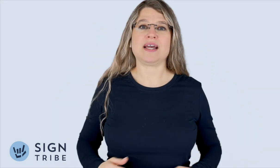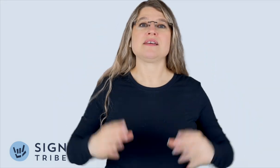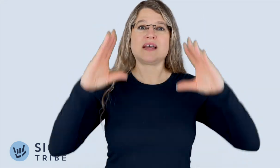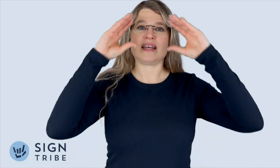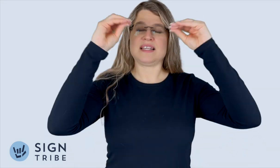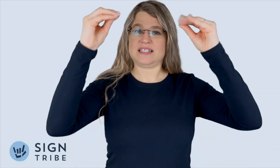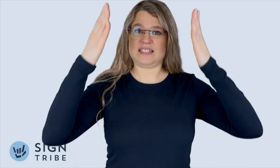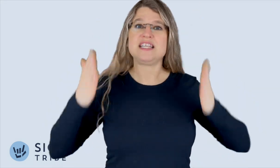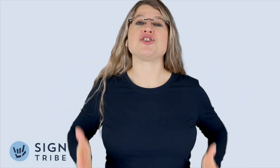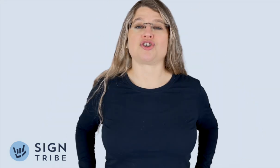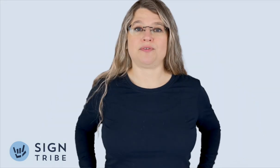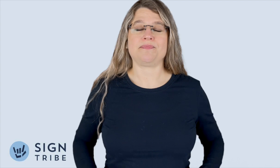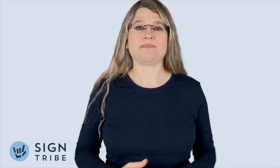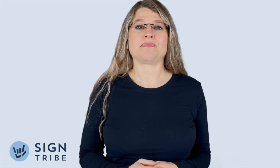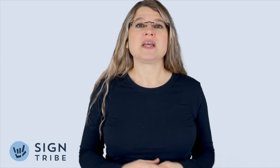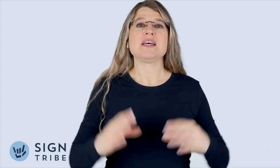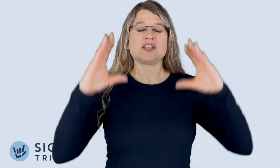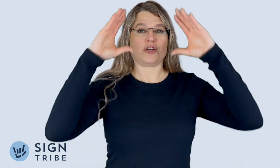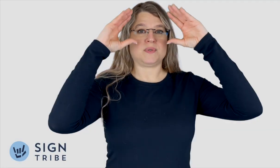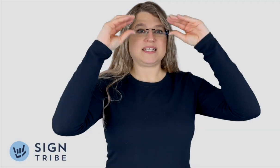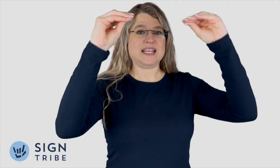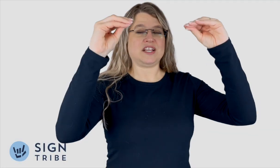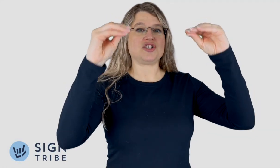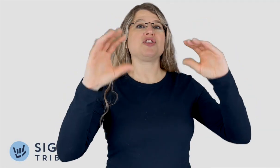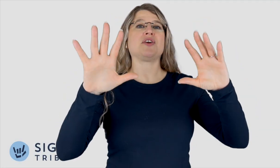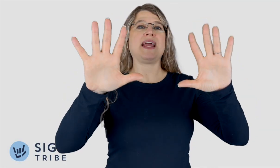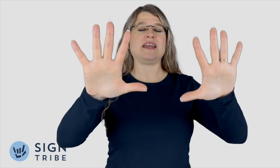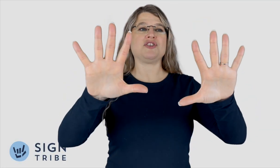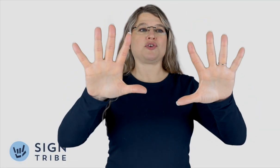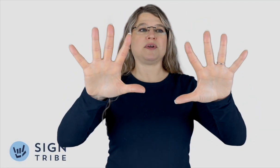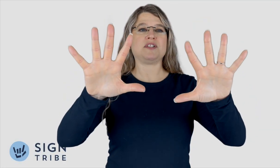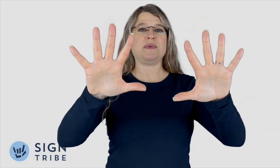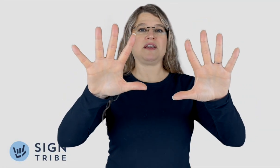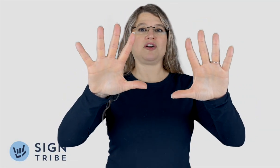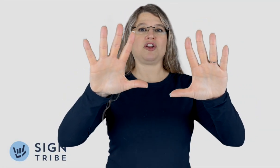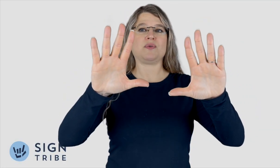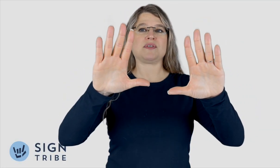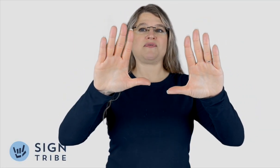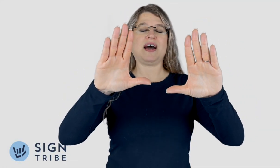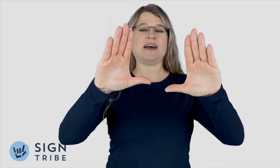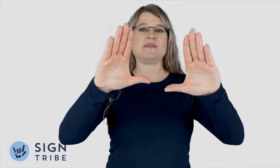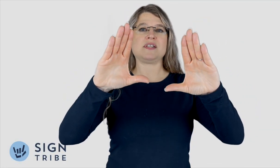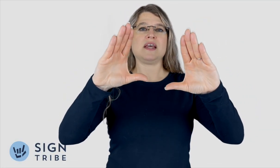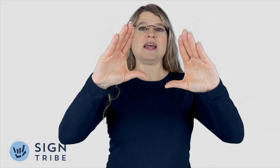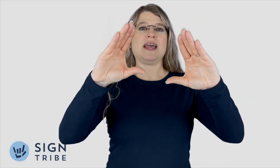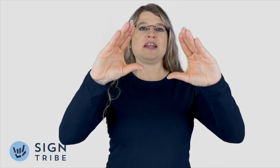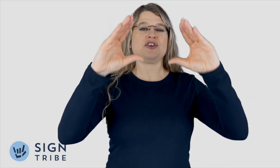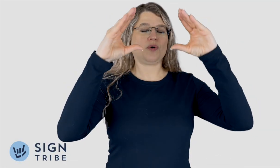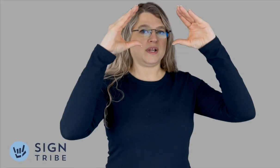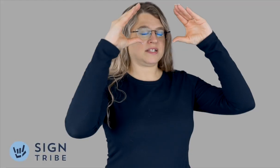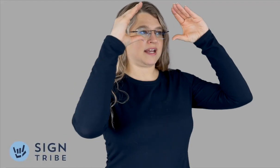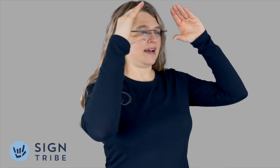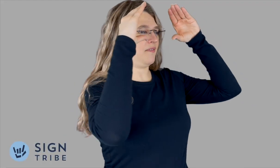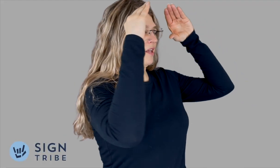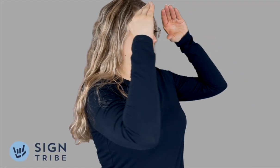Okay. Teacher. So teach your hands are going to be in closed fives and you're going to have them